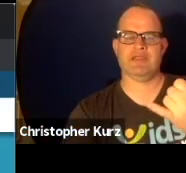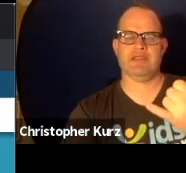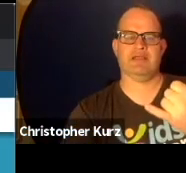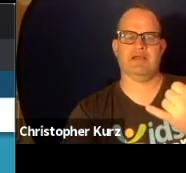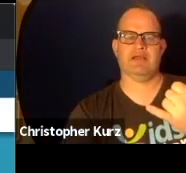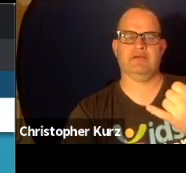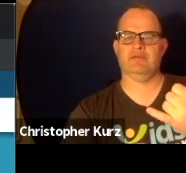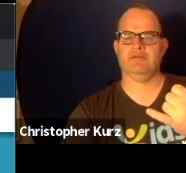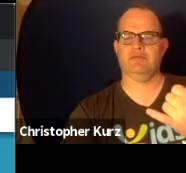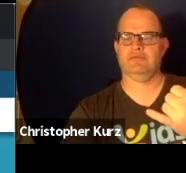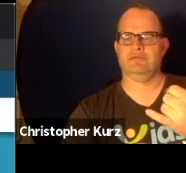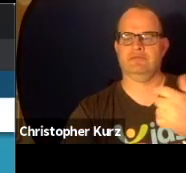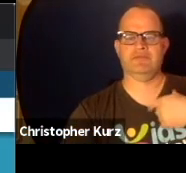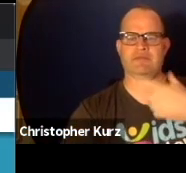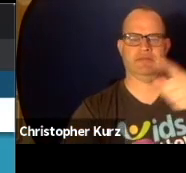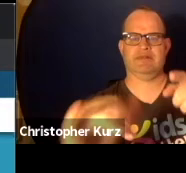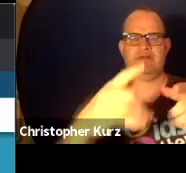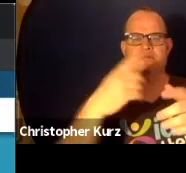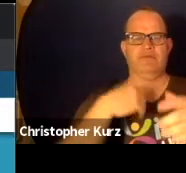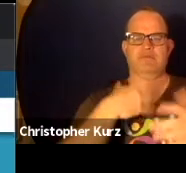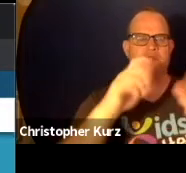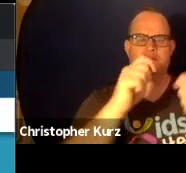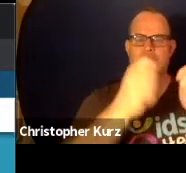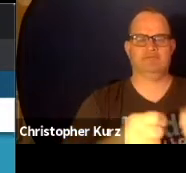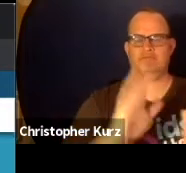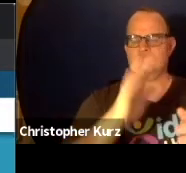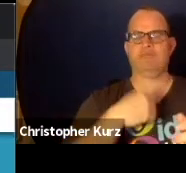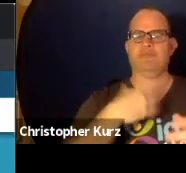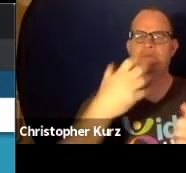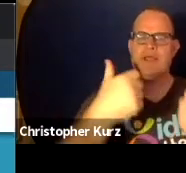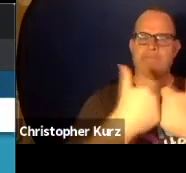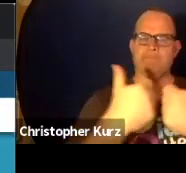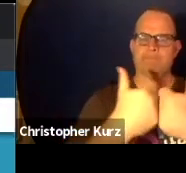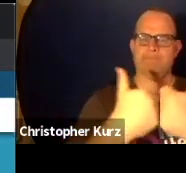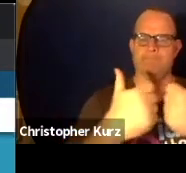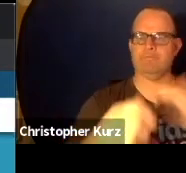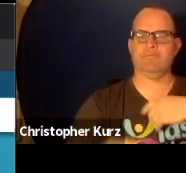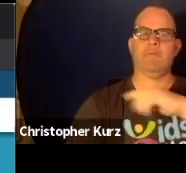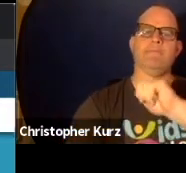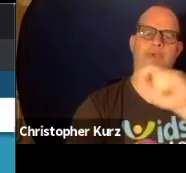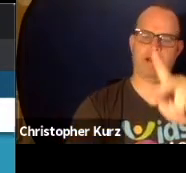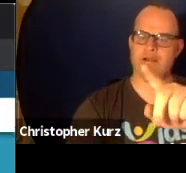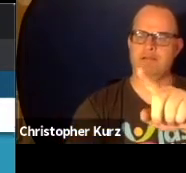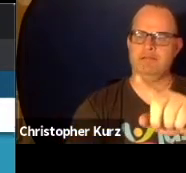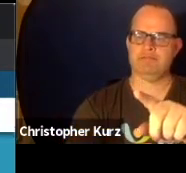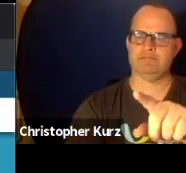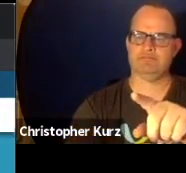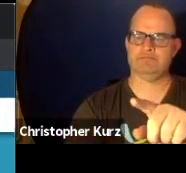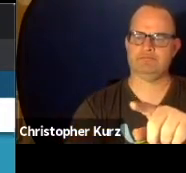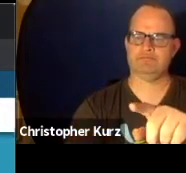I'll show you this one that's already been made.